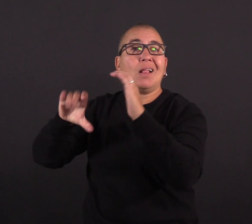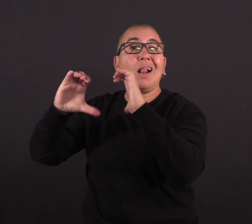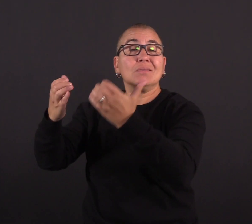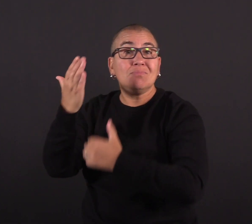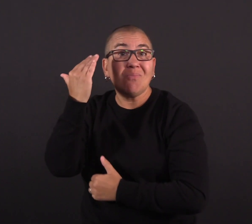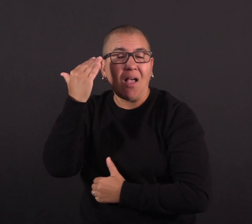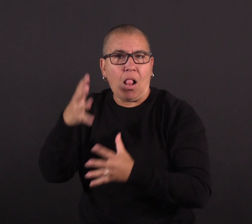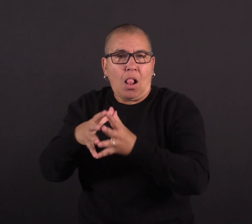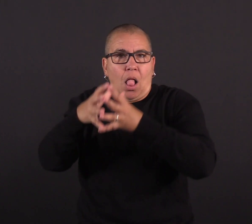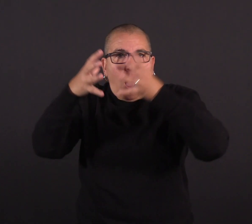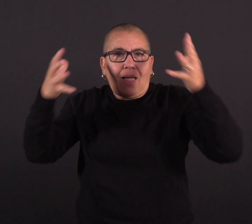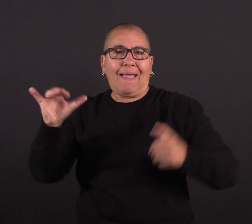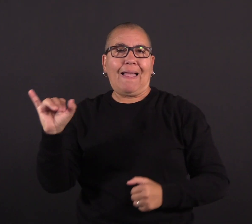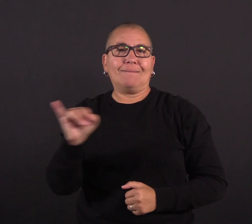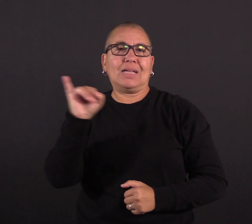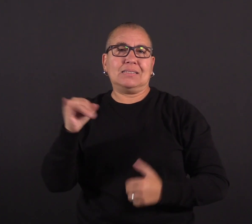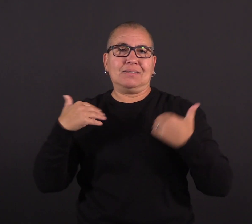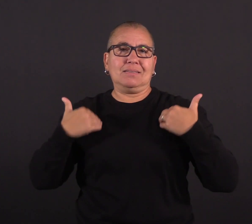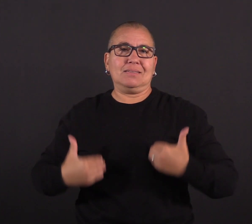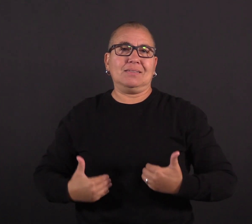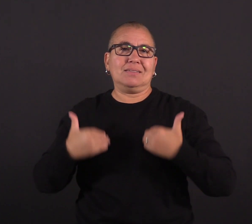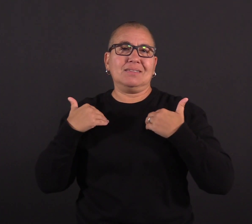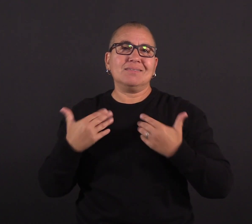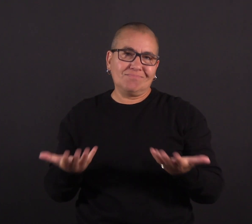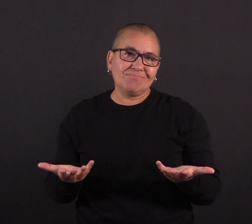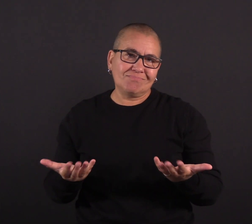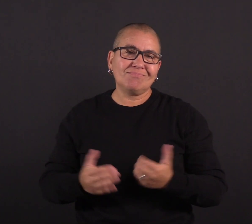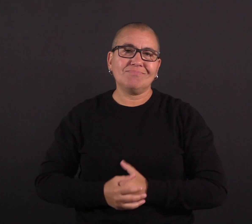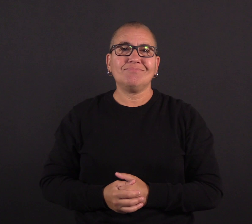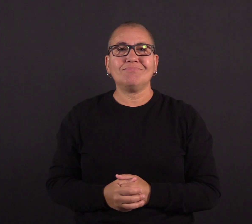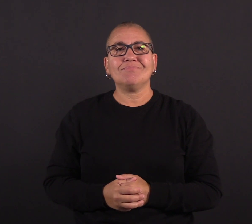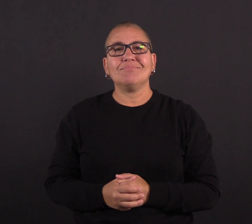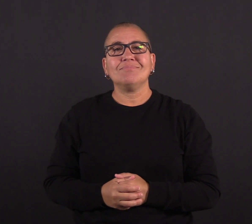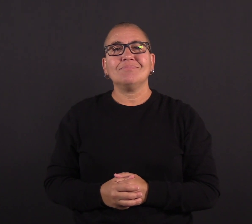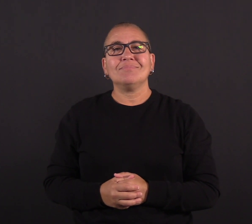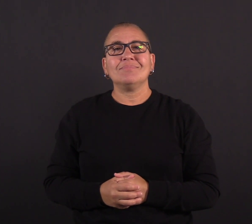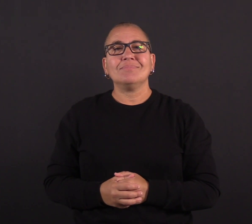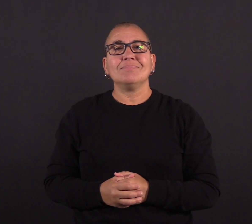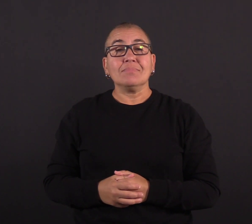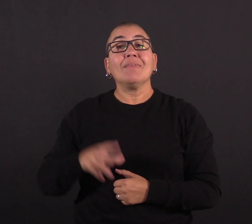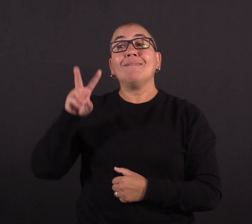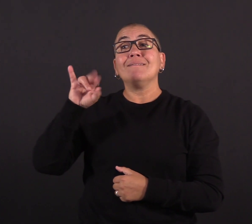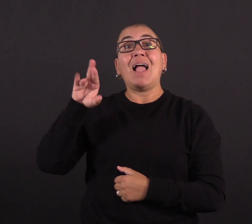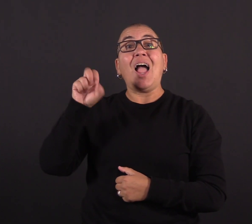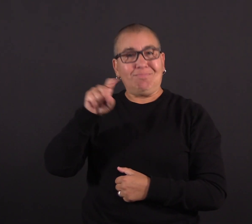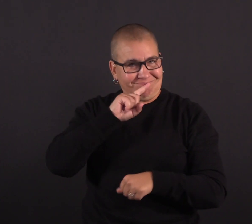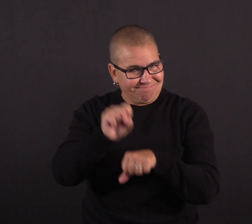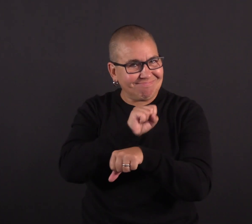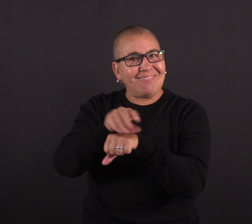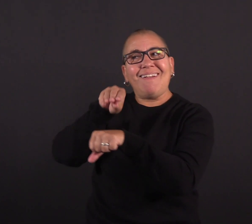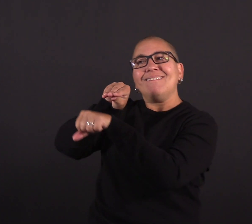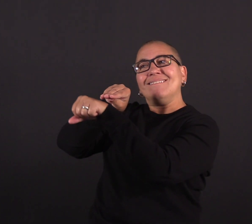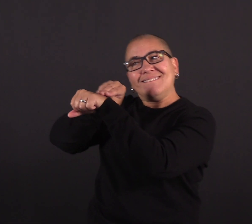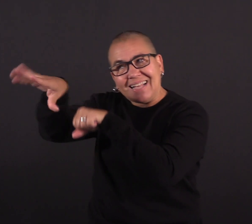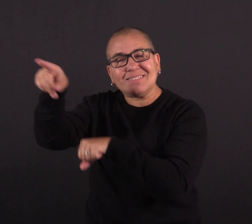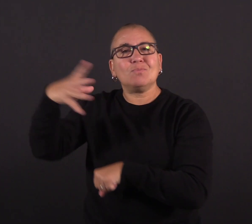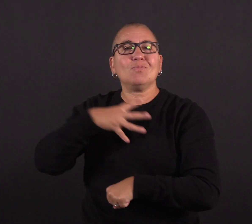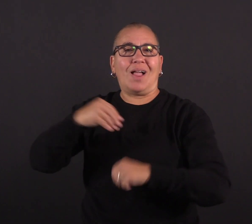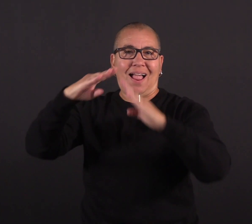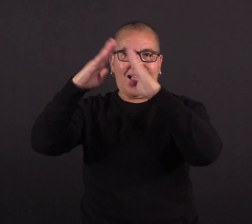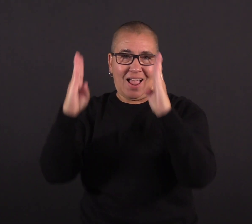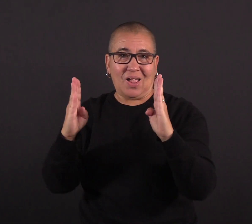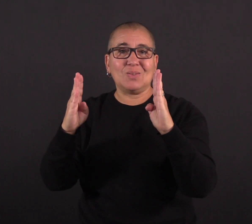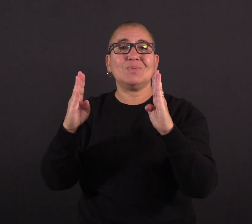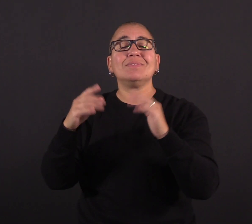first lady Jill Biden testing positive this week and showing mild symptoms. President Joe Biden,